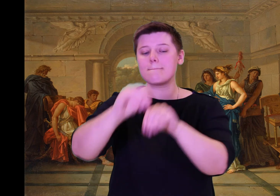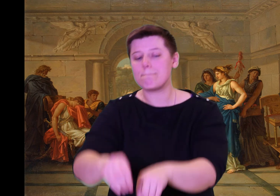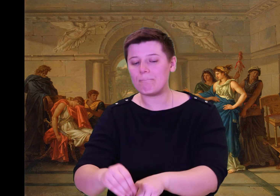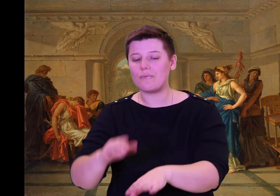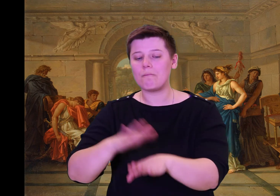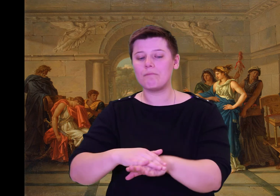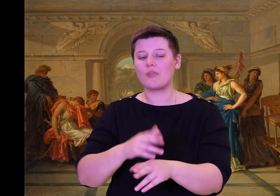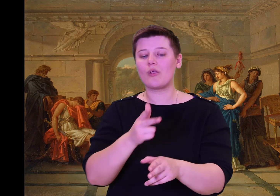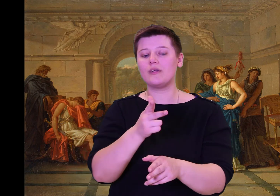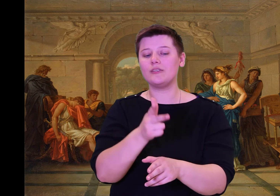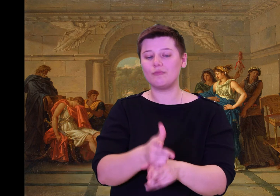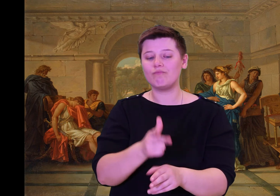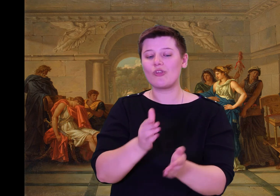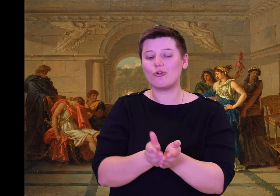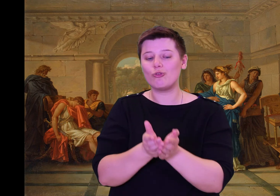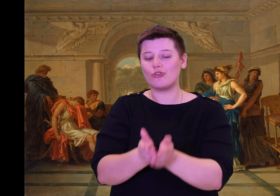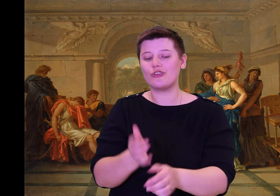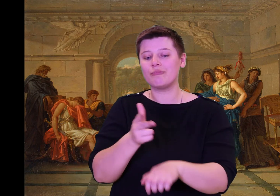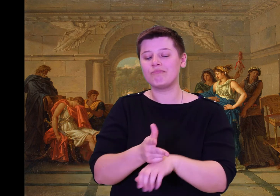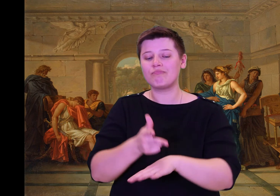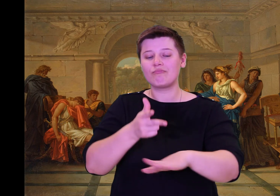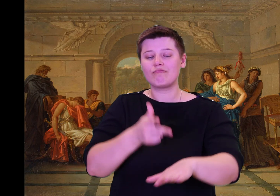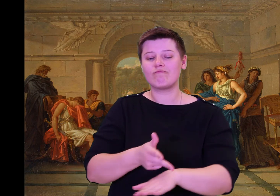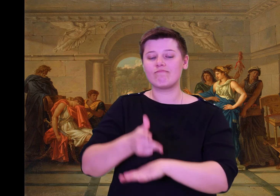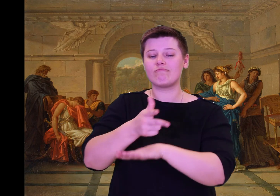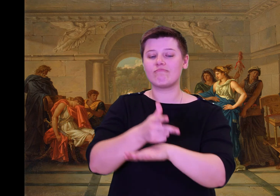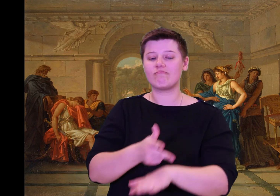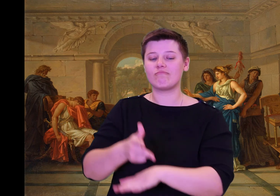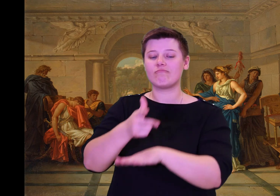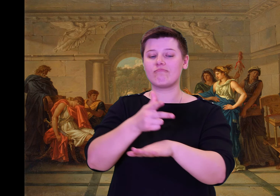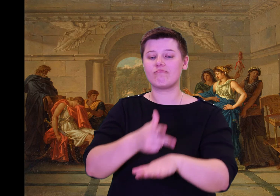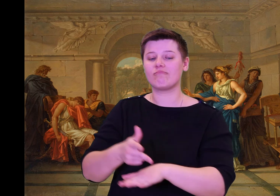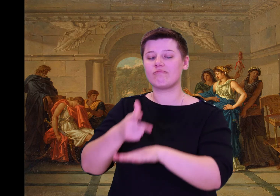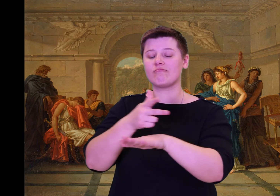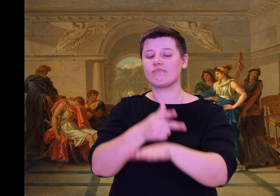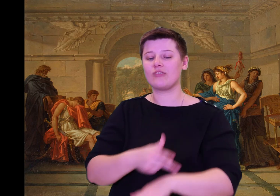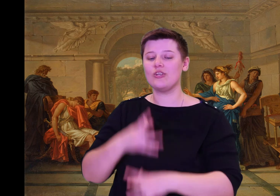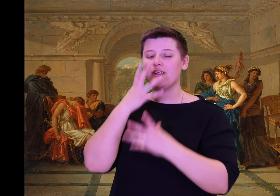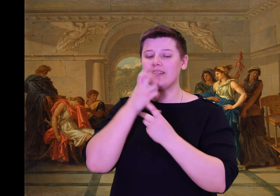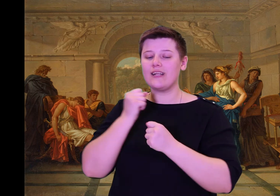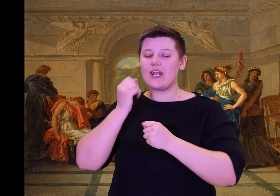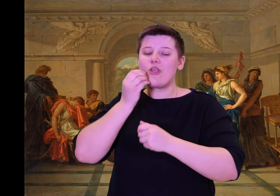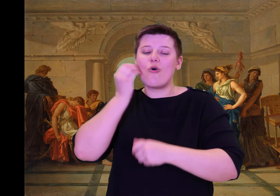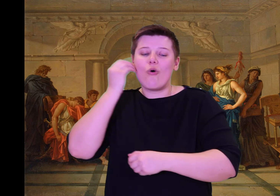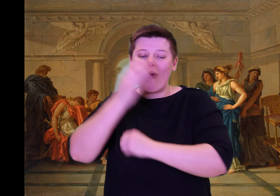So Hermes scudded through the surging swell. Then finally he reached the